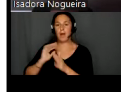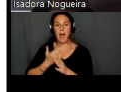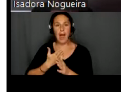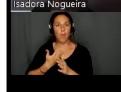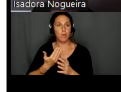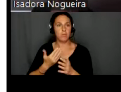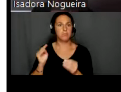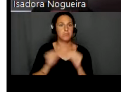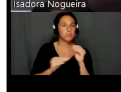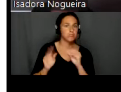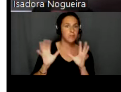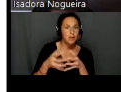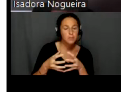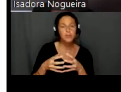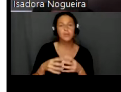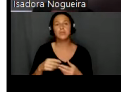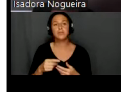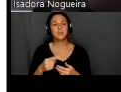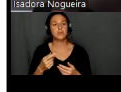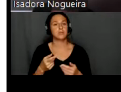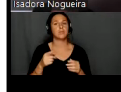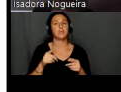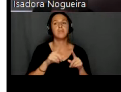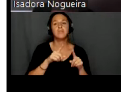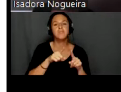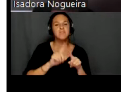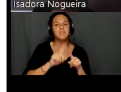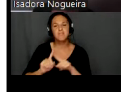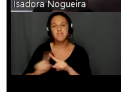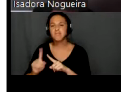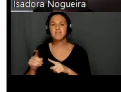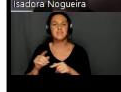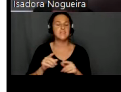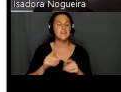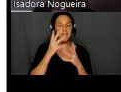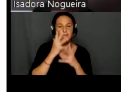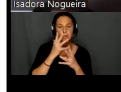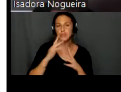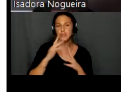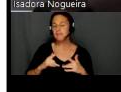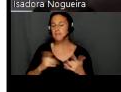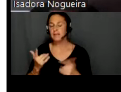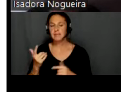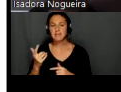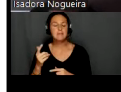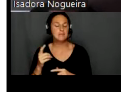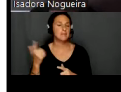these digital narratives grew out of a series of events. Last year story center, an